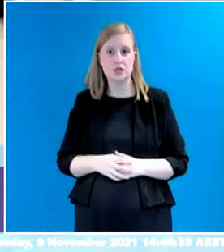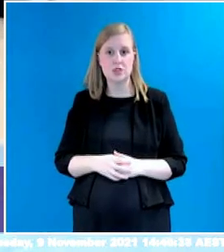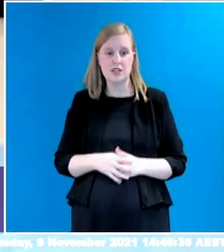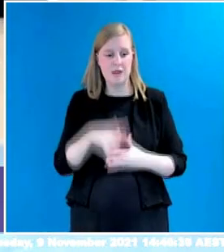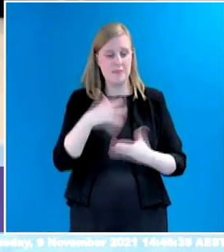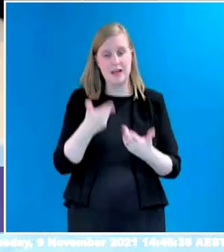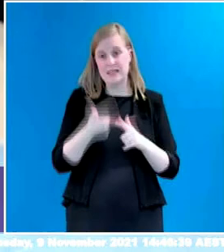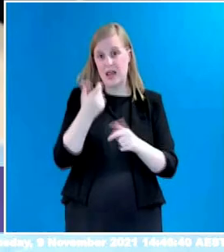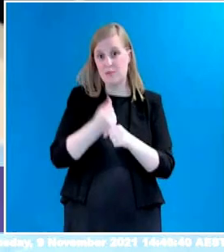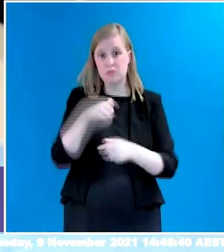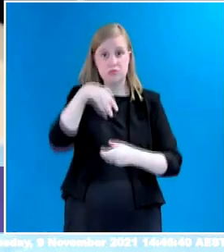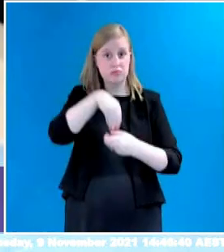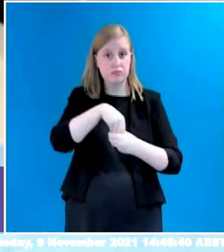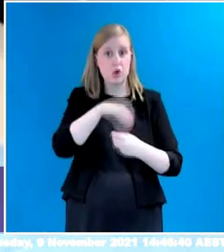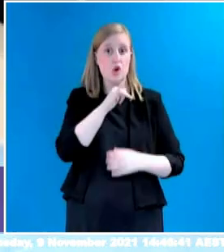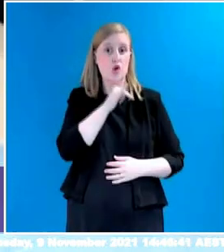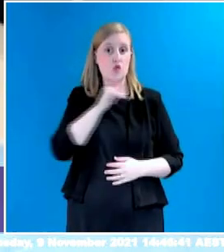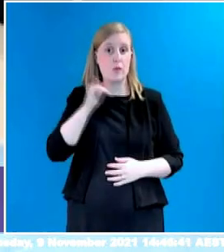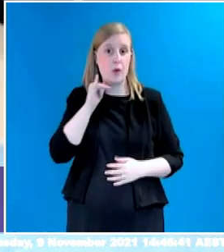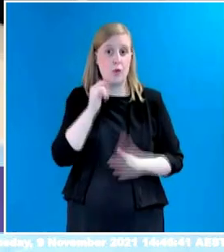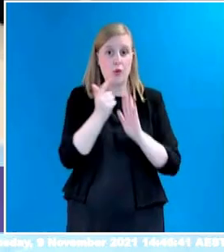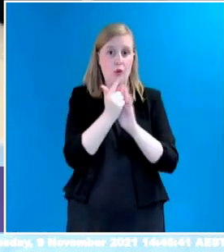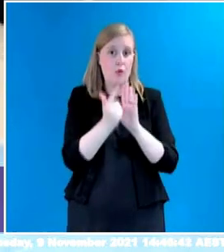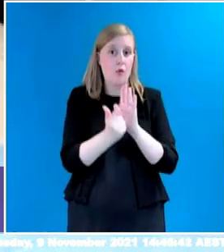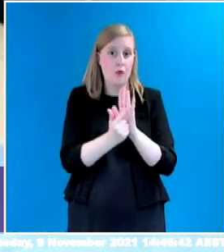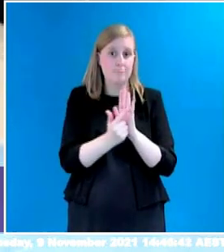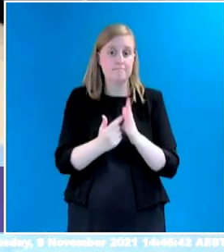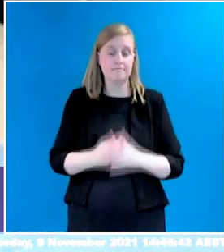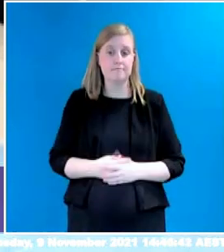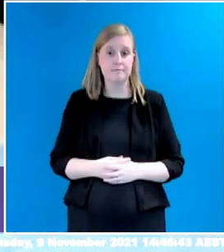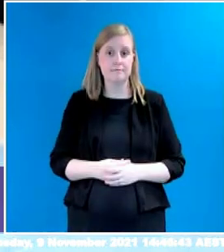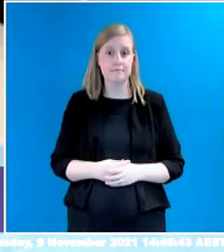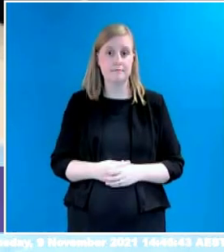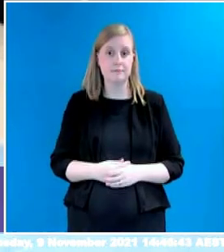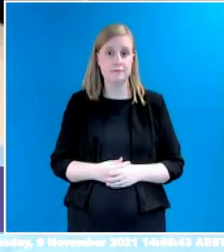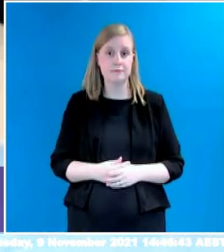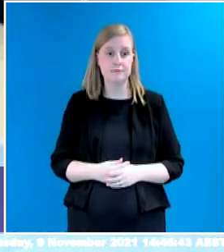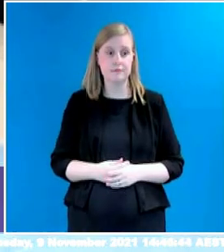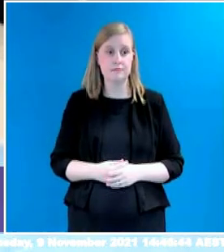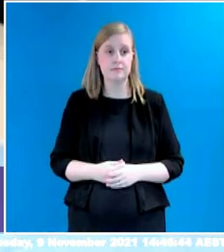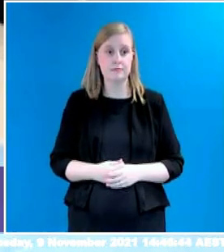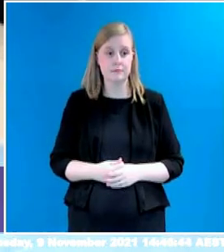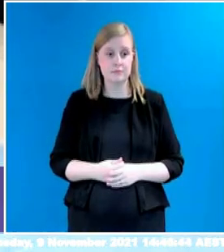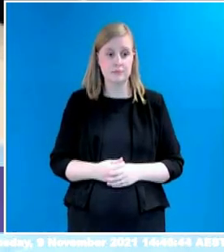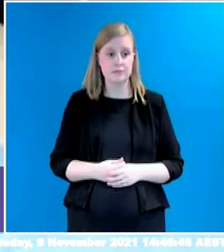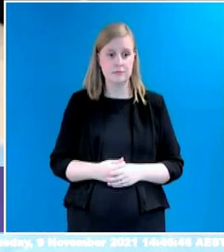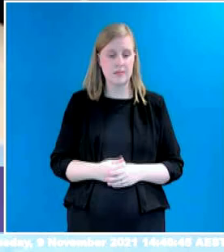example, and things like that. We can point to a whole range of other examples.